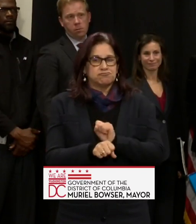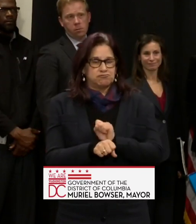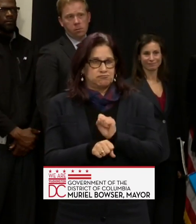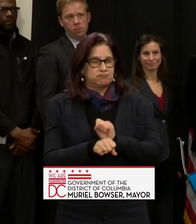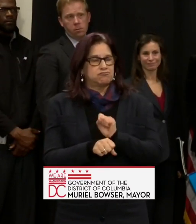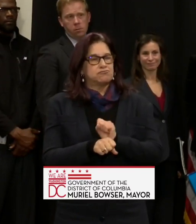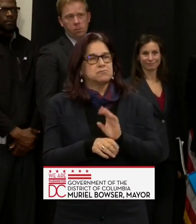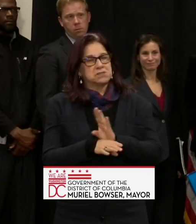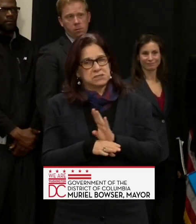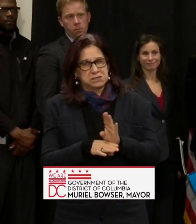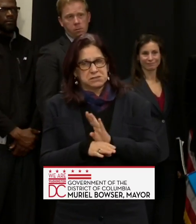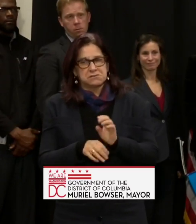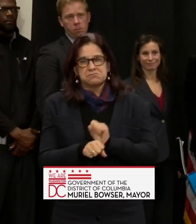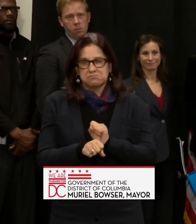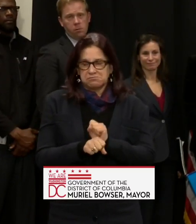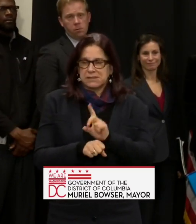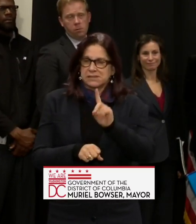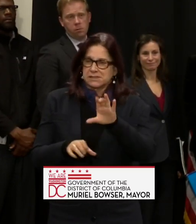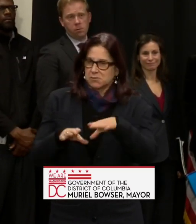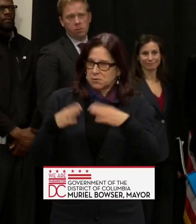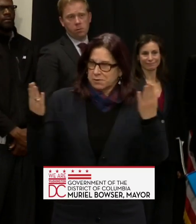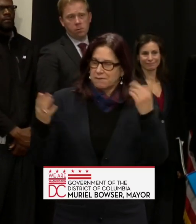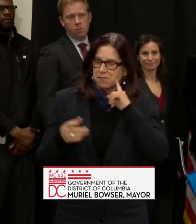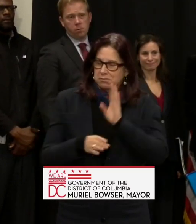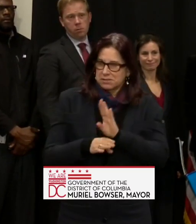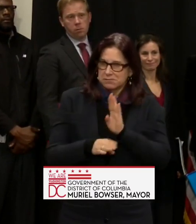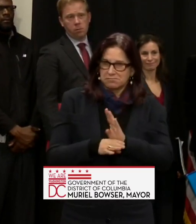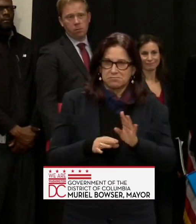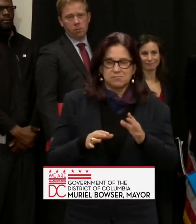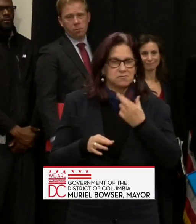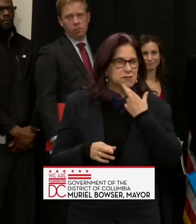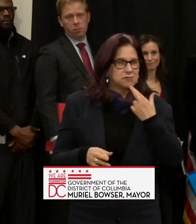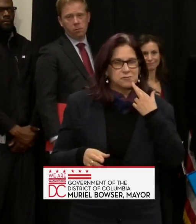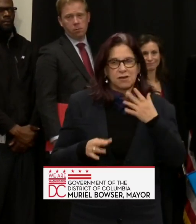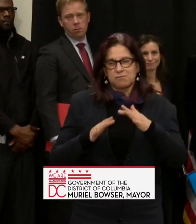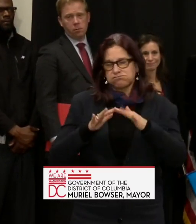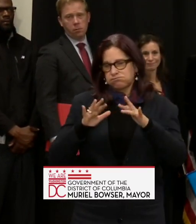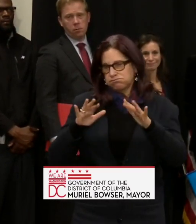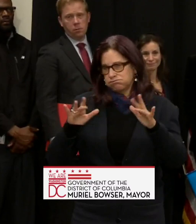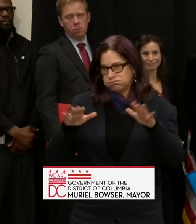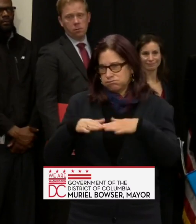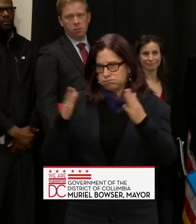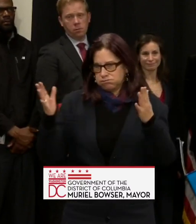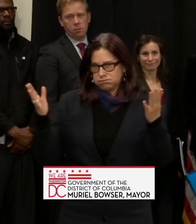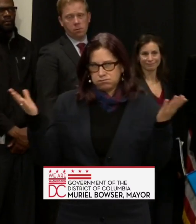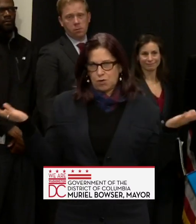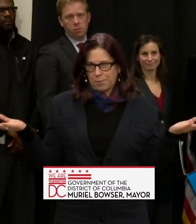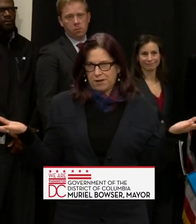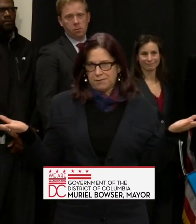OPEN FOR BUSINESS. MANY RESTAURANTS AND BUSINESSES WILL CONTINUE TO BE OPEN ON INAUGURATION DAY AS WELL.